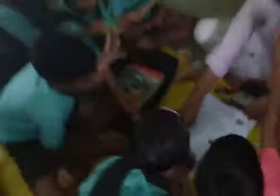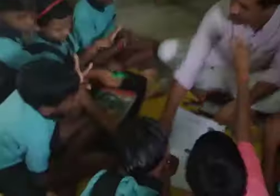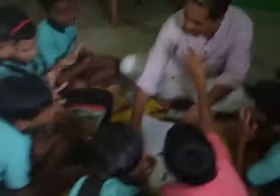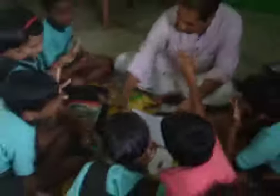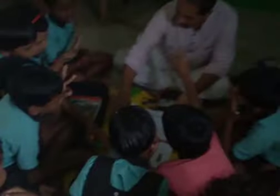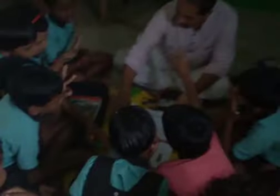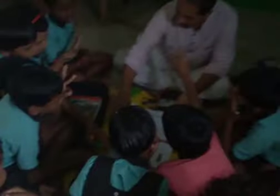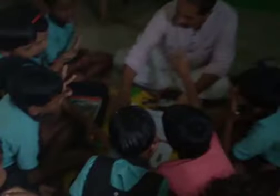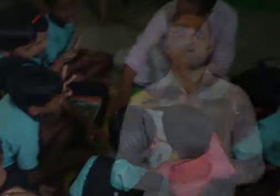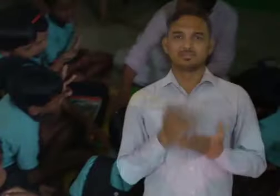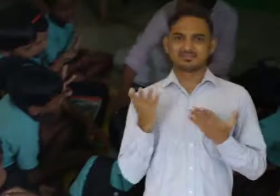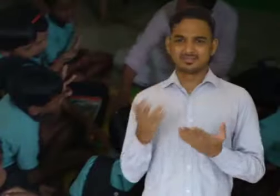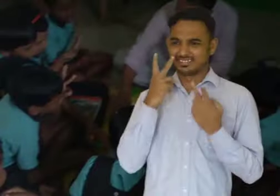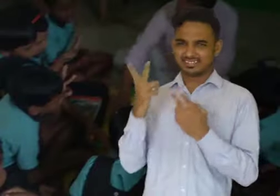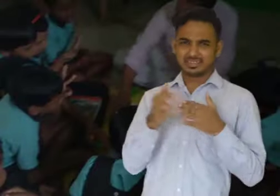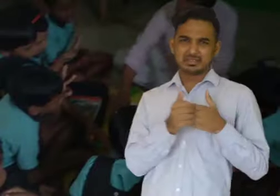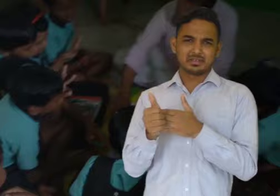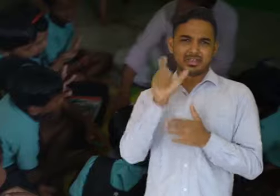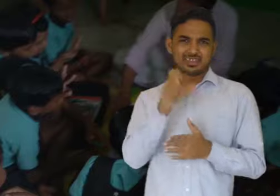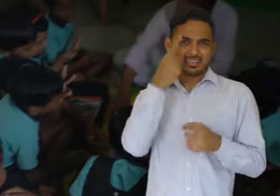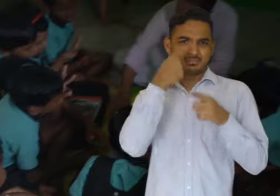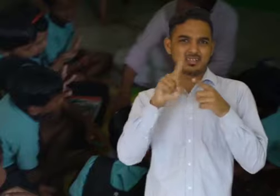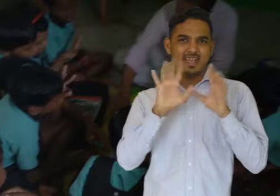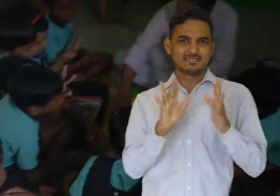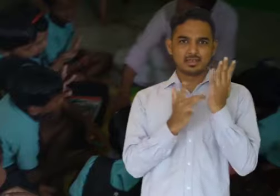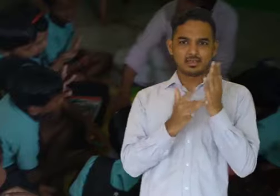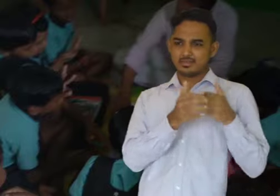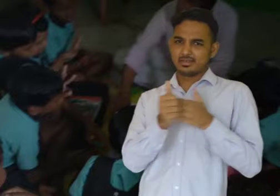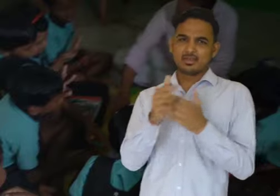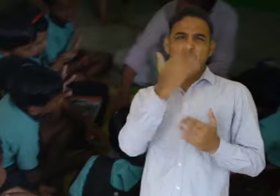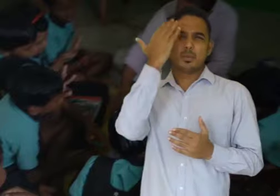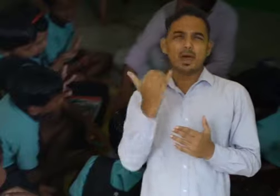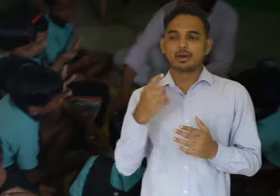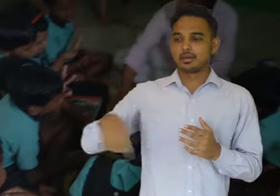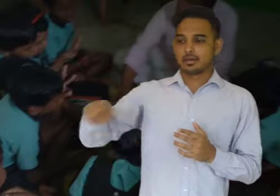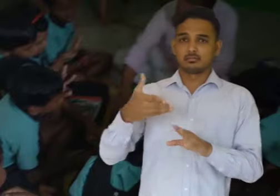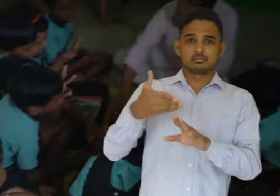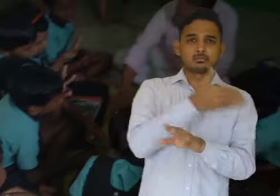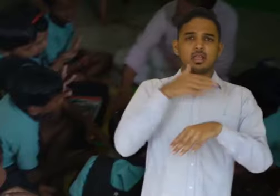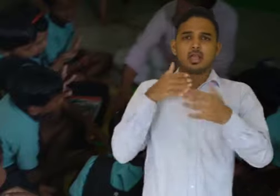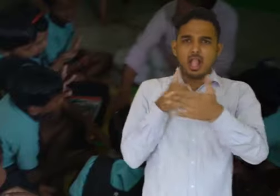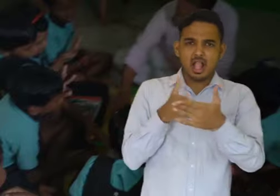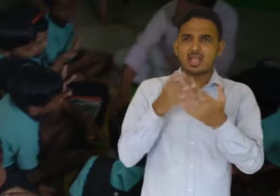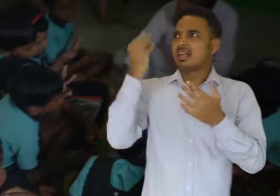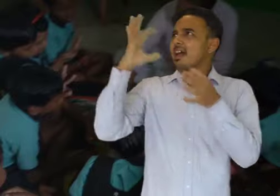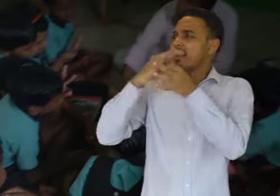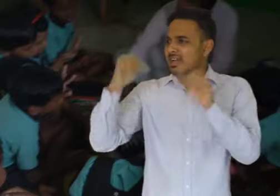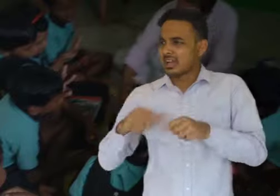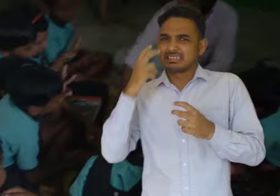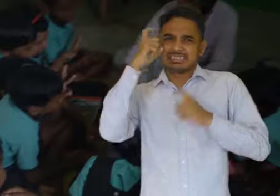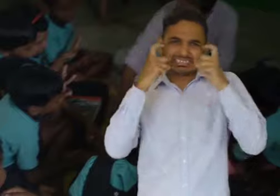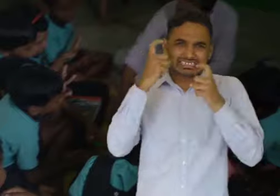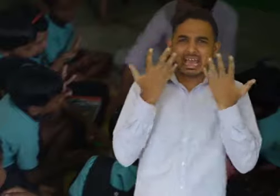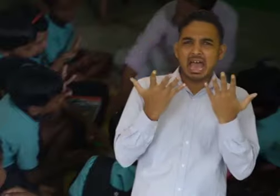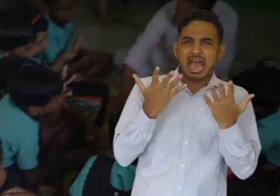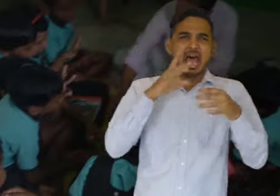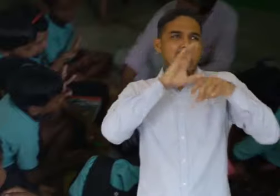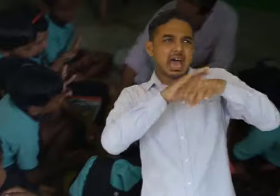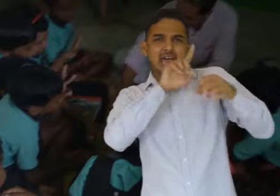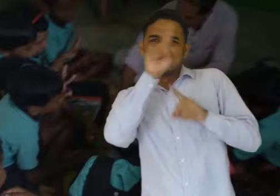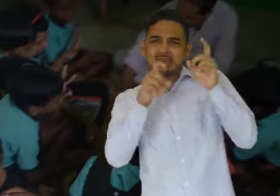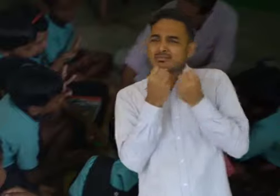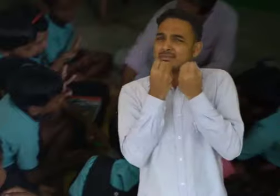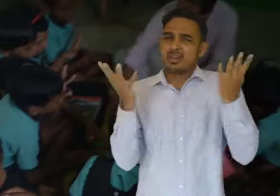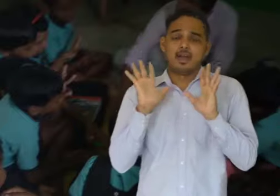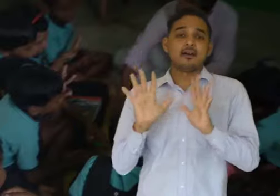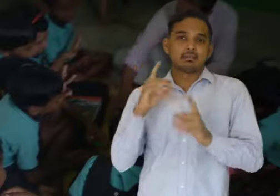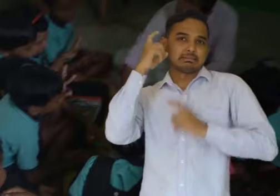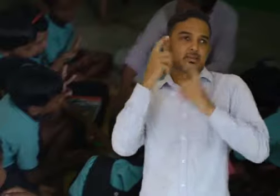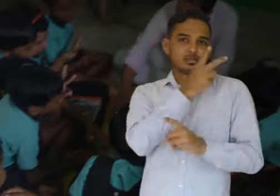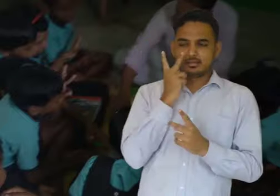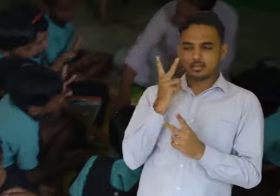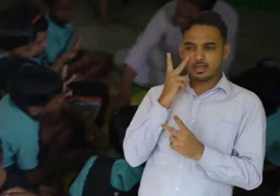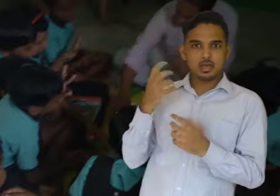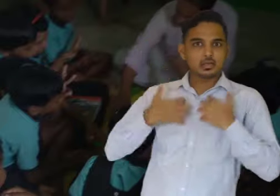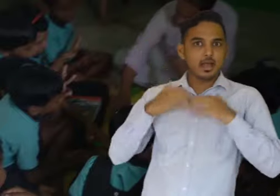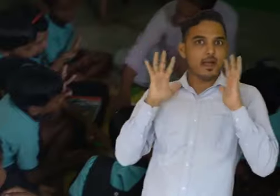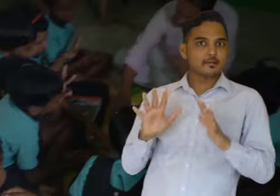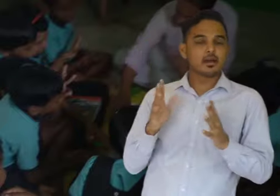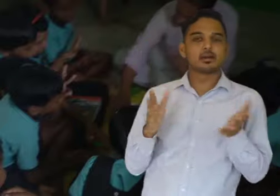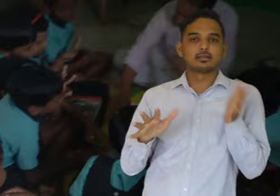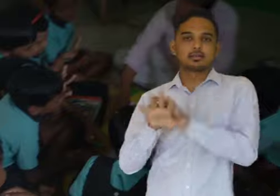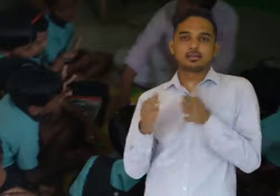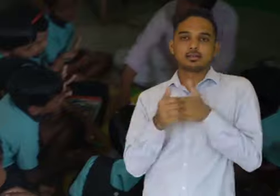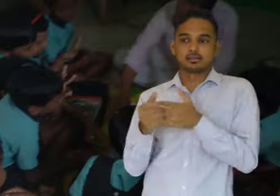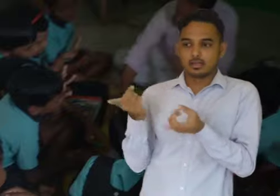activity with children to understand how batteries create power